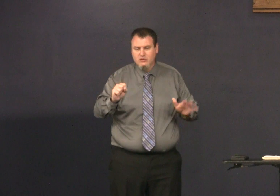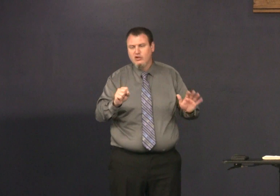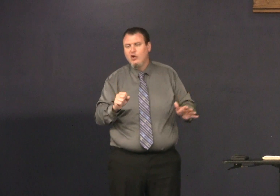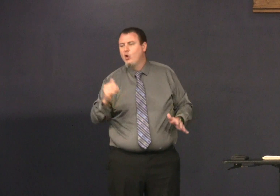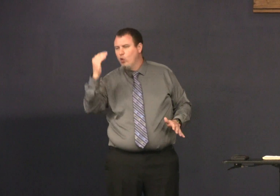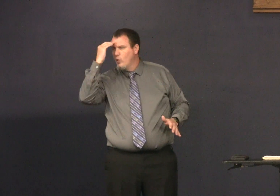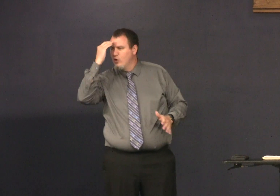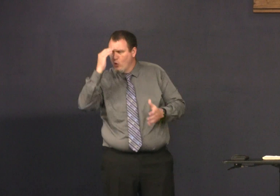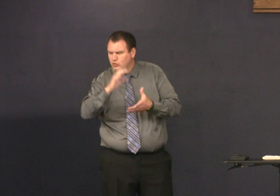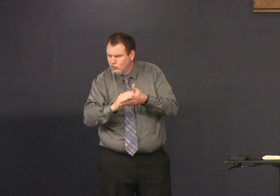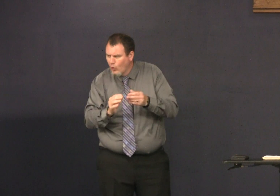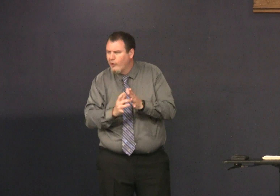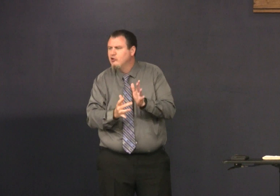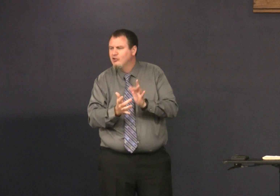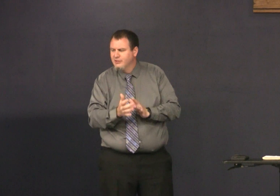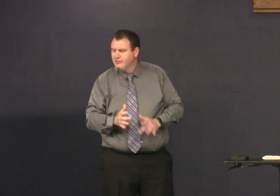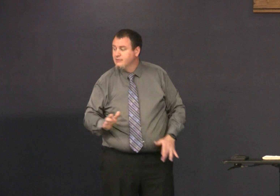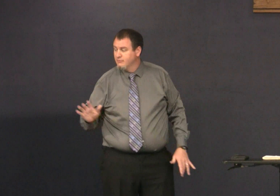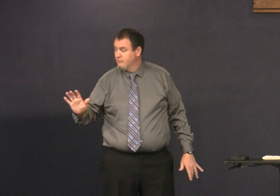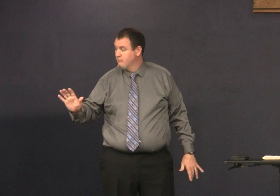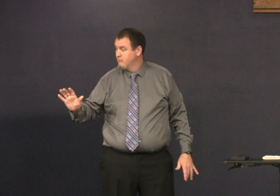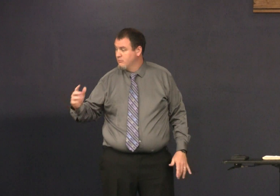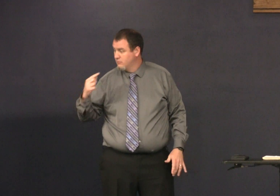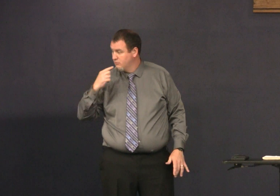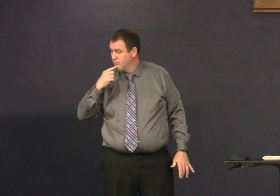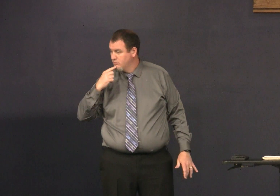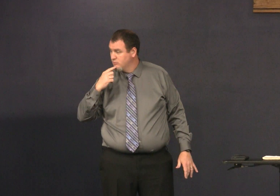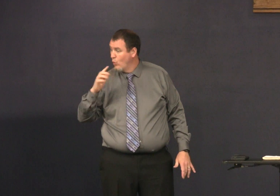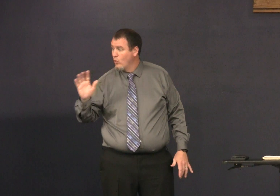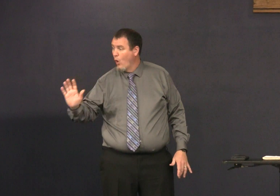his service name was malcos and we know that because um